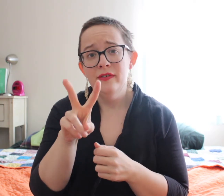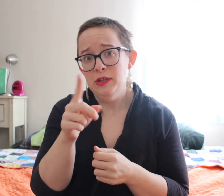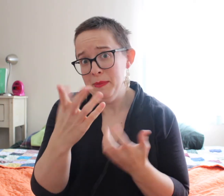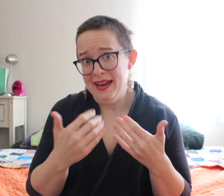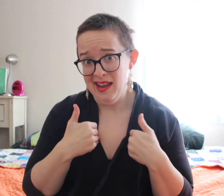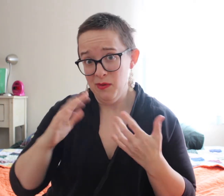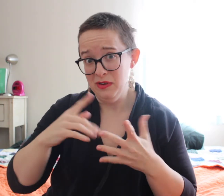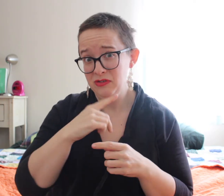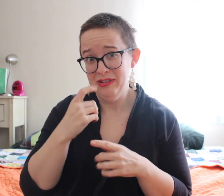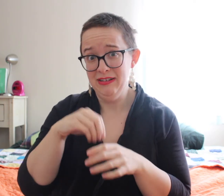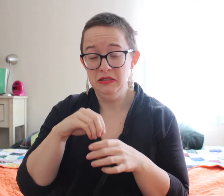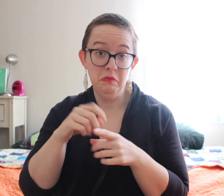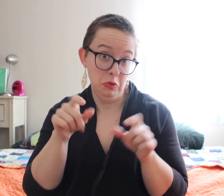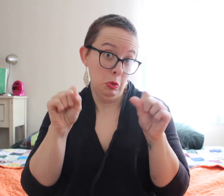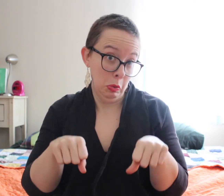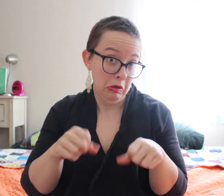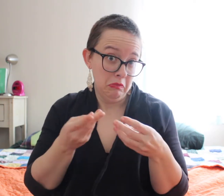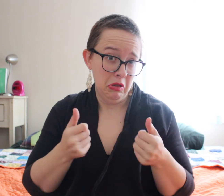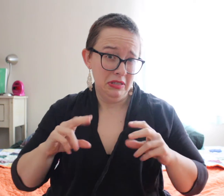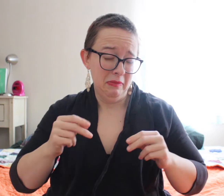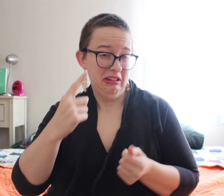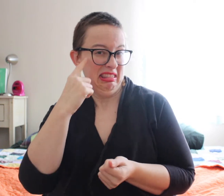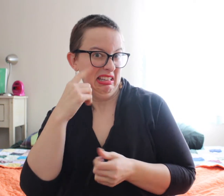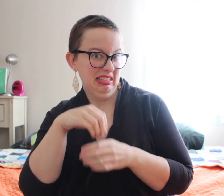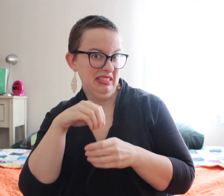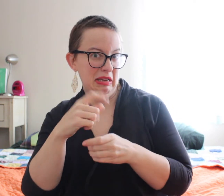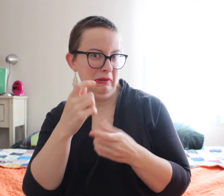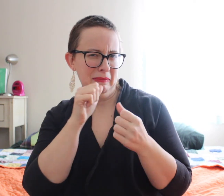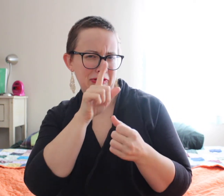If maybe you travel in an RV and you have a washer and dryer you might be able to cloth diaper.